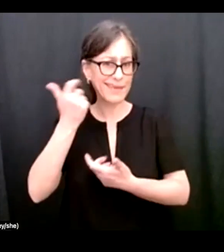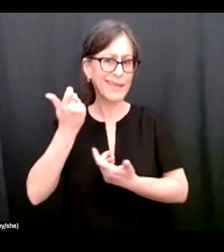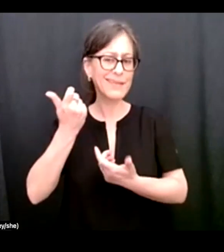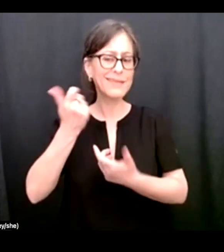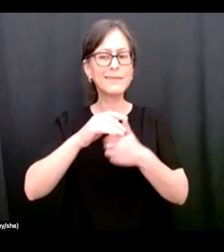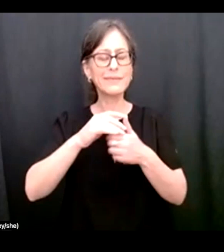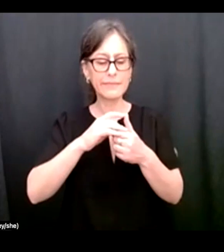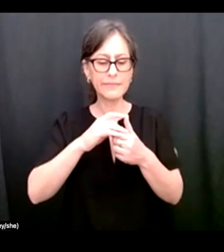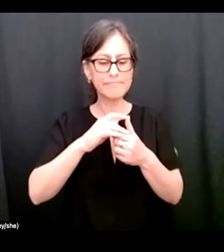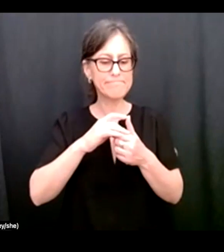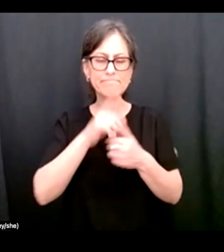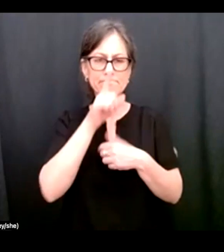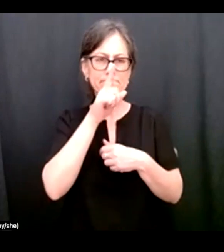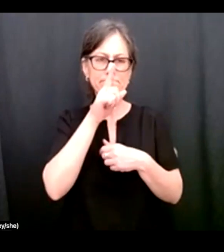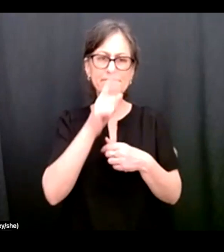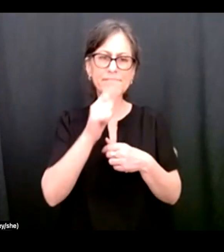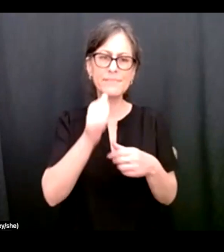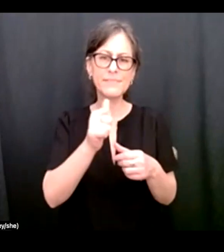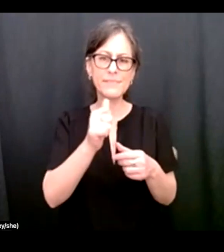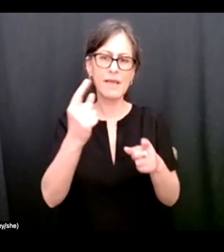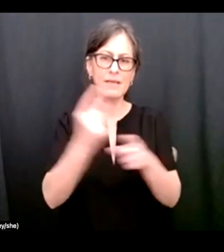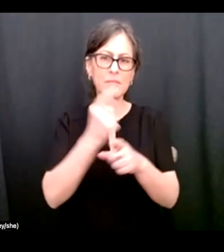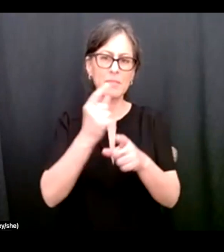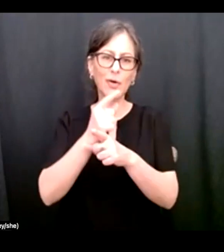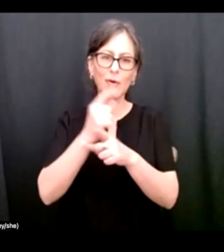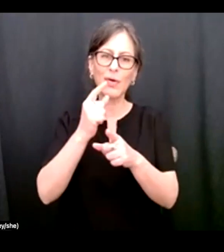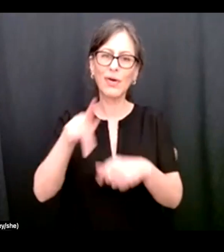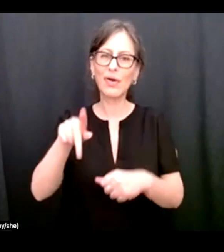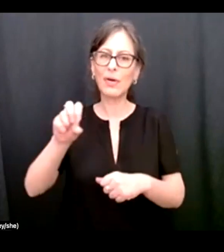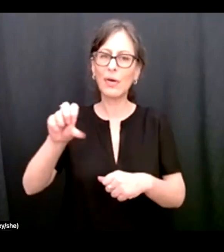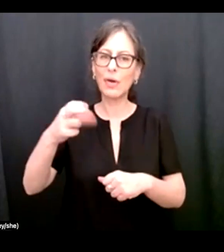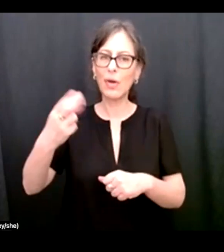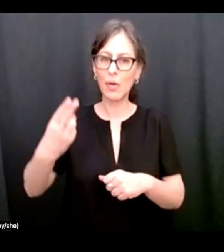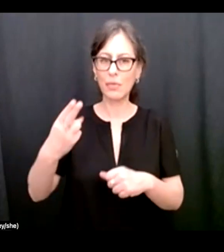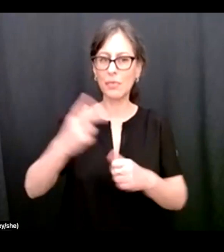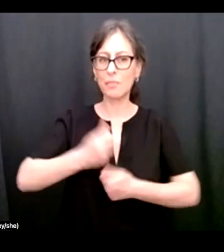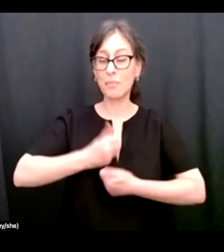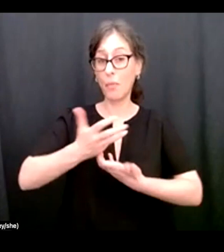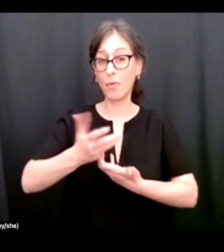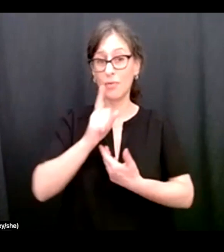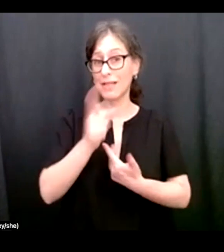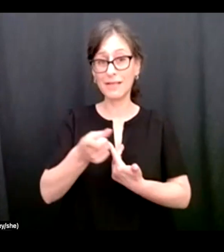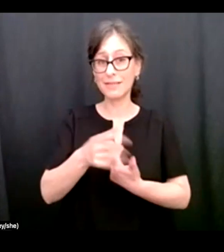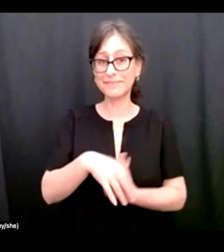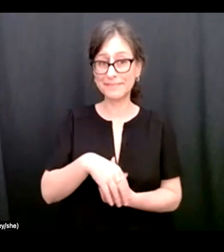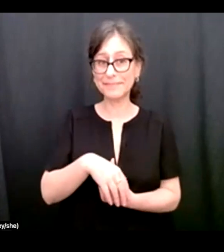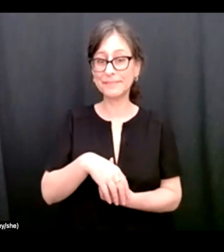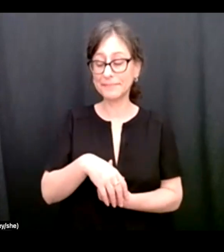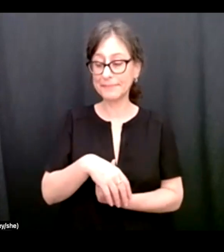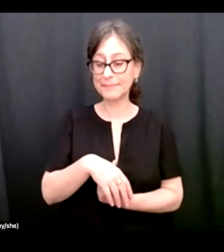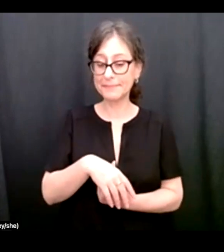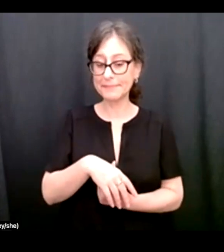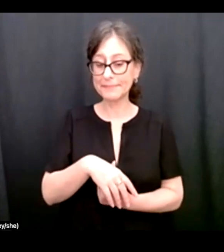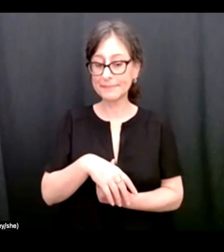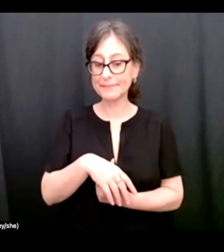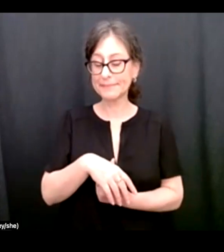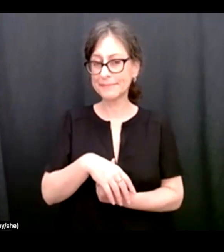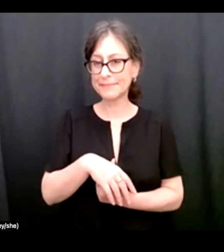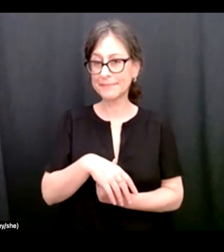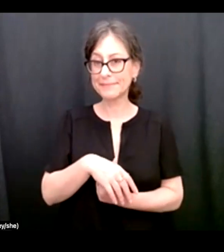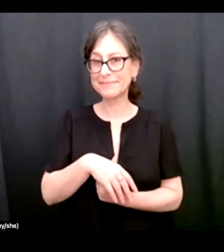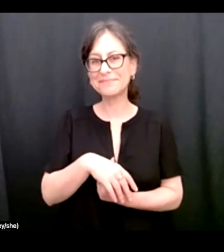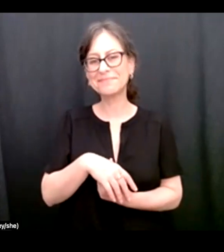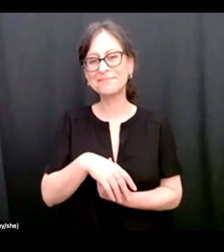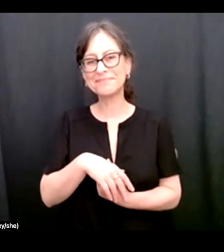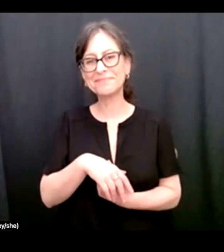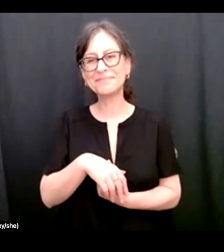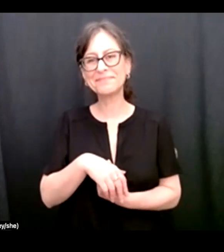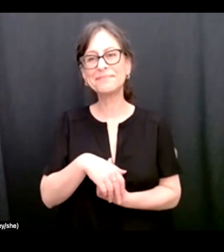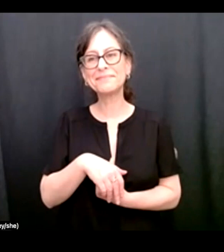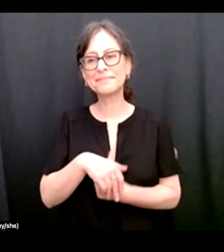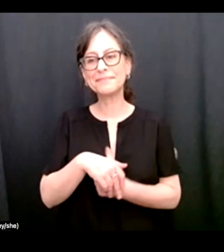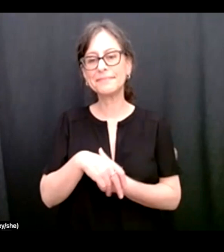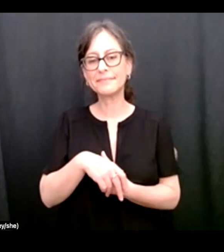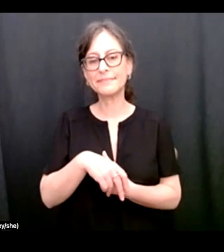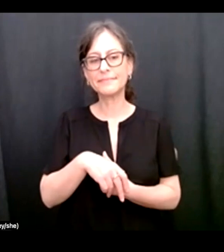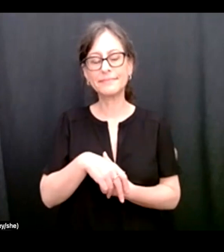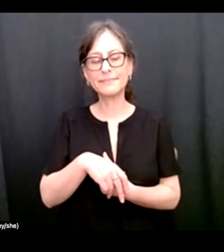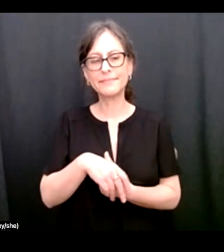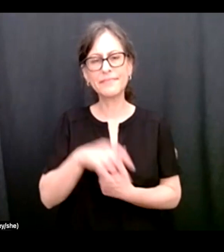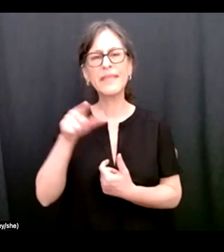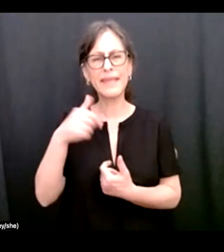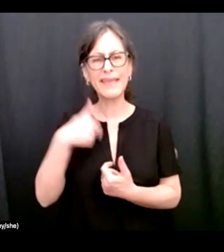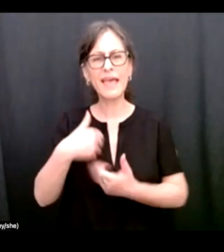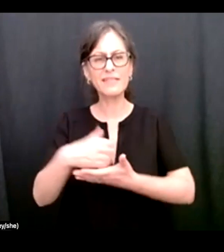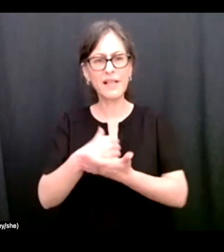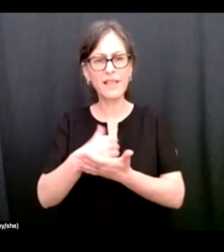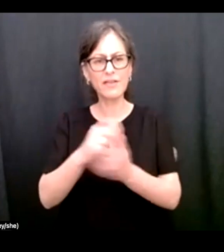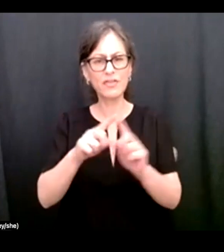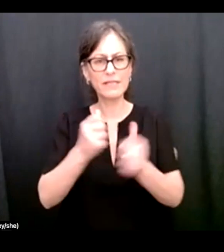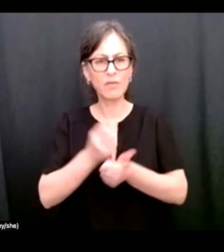it's not a typical Koch poem. And in his Collected Poems, he admits that, you know, in the